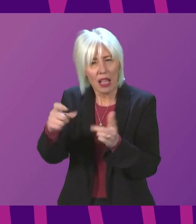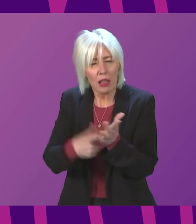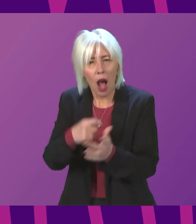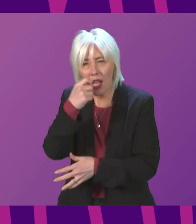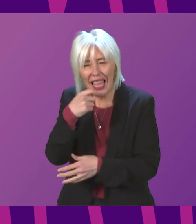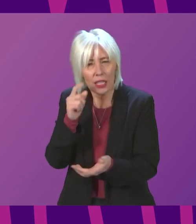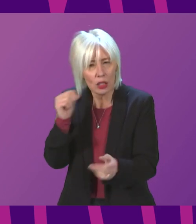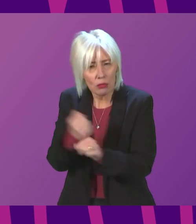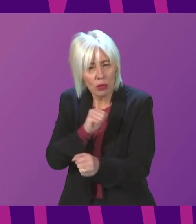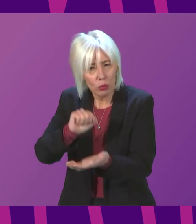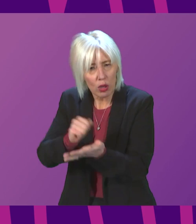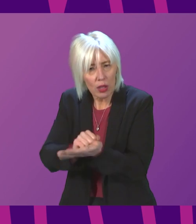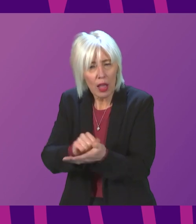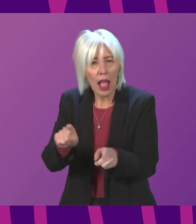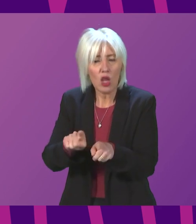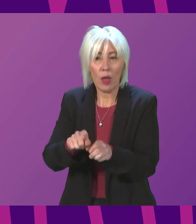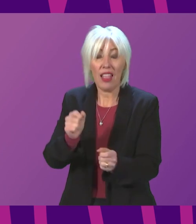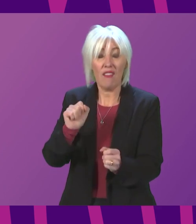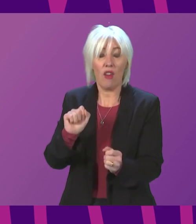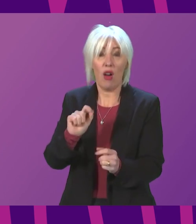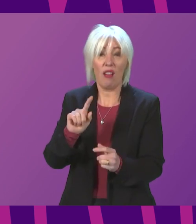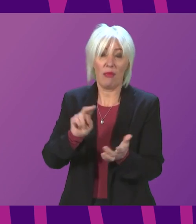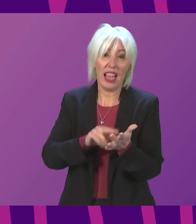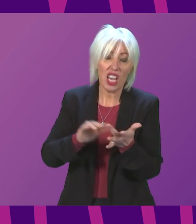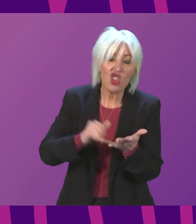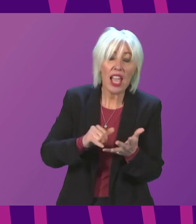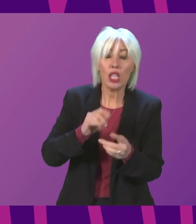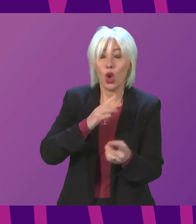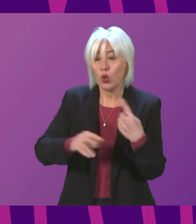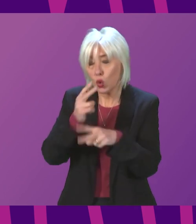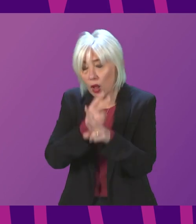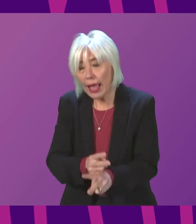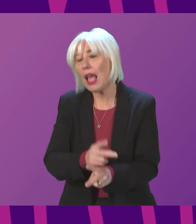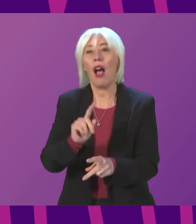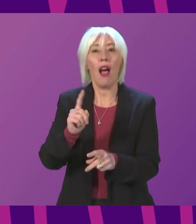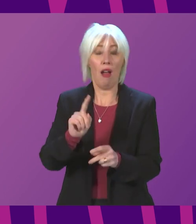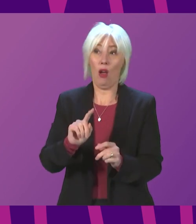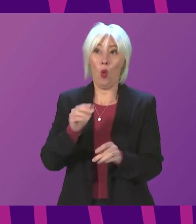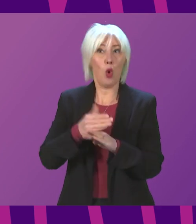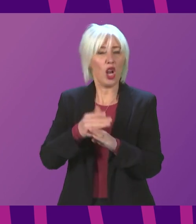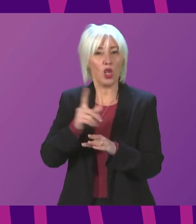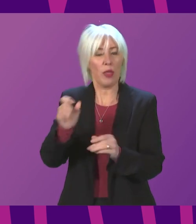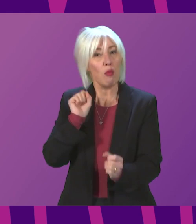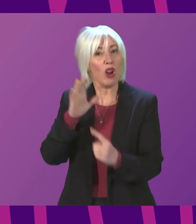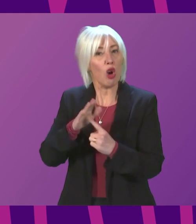capacity be prioritised for front-line NHS and social care workers?